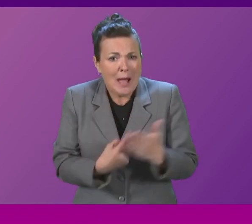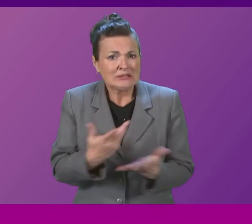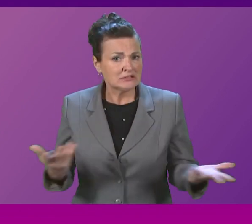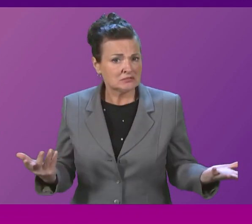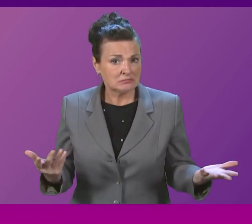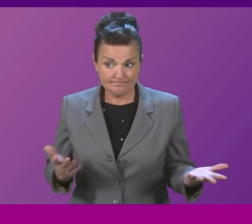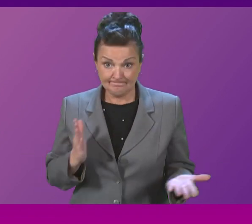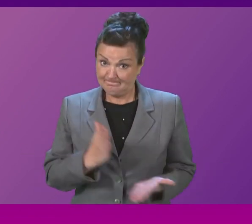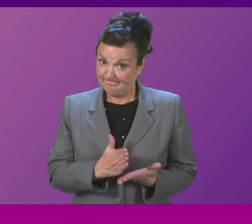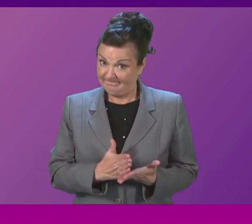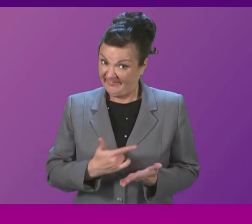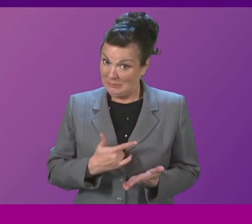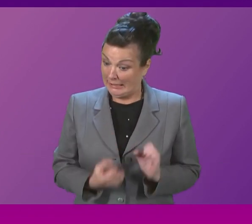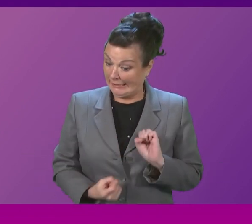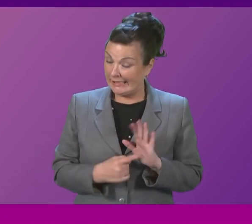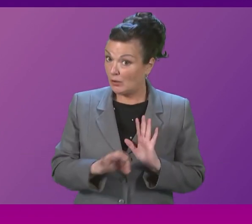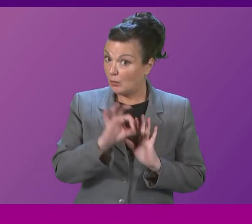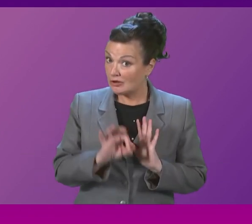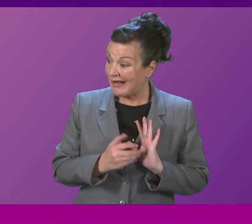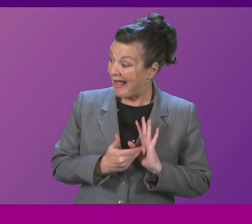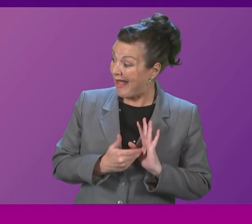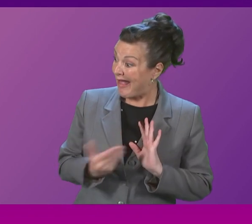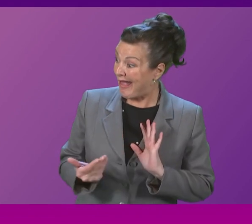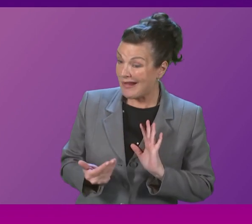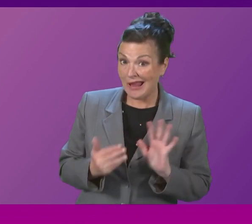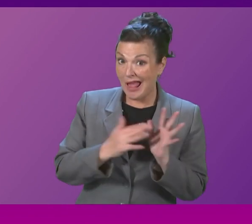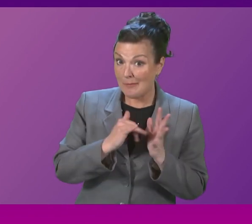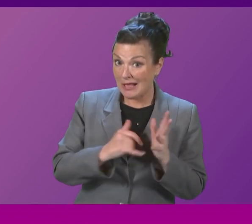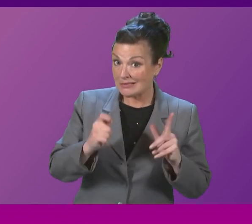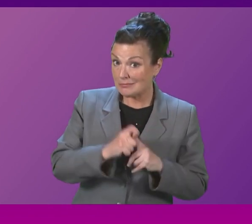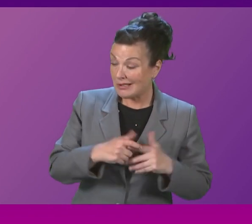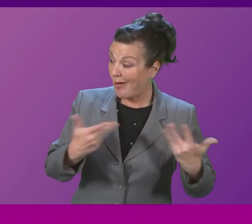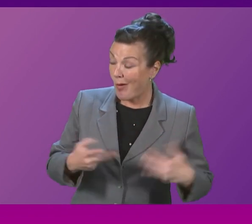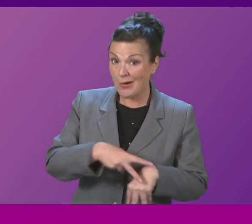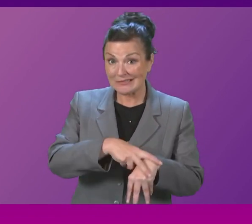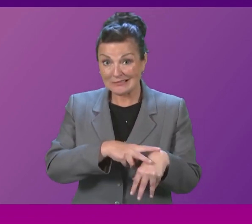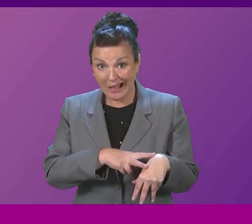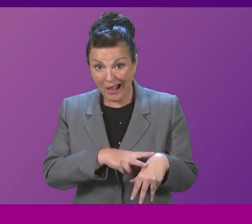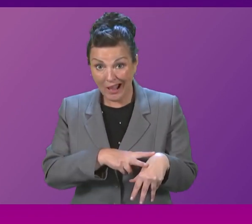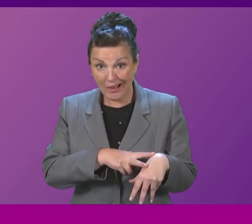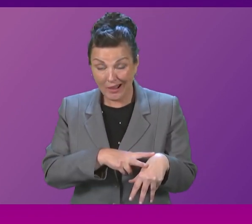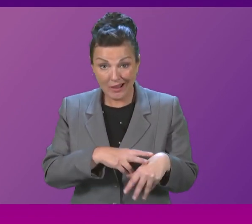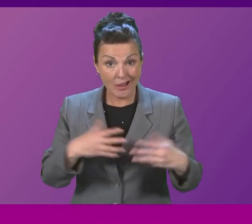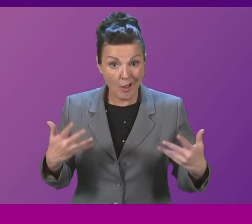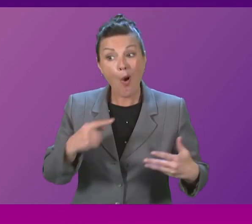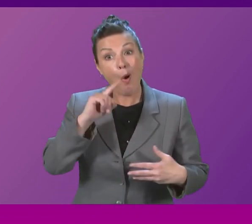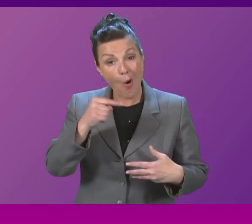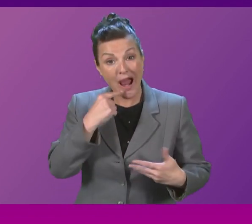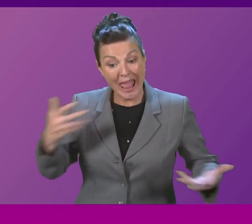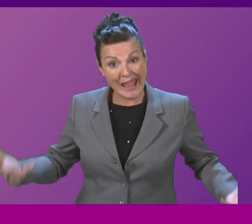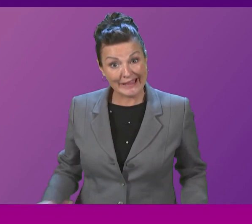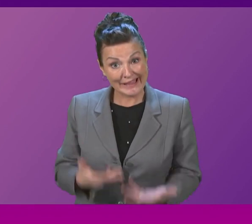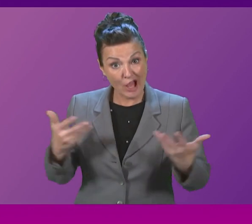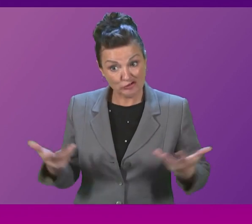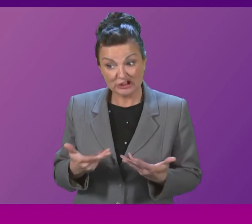A key question is whether any members or parliamentary staff ordered or encouraged security staff